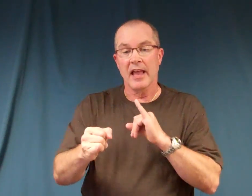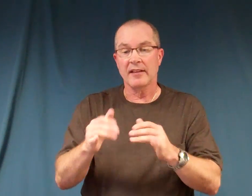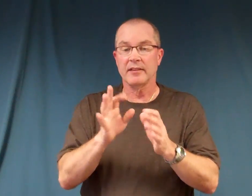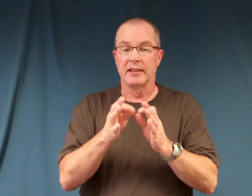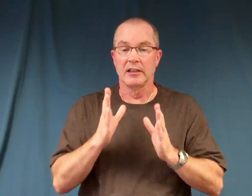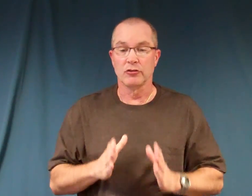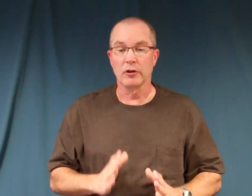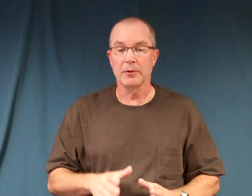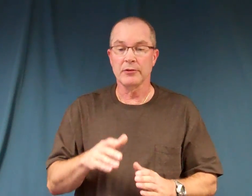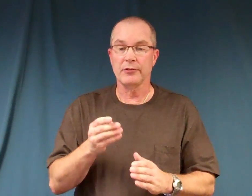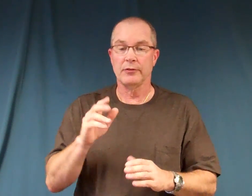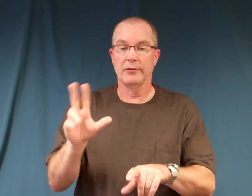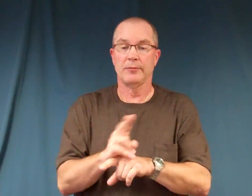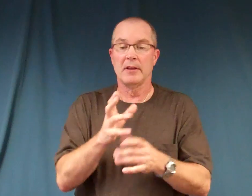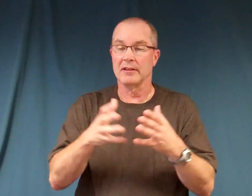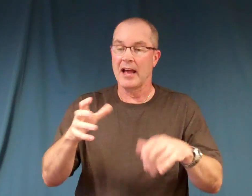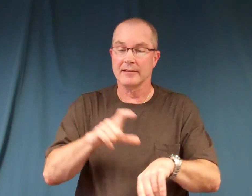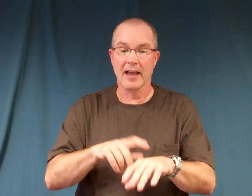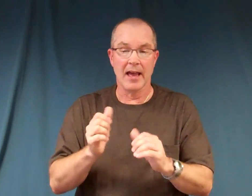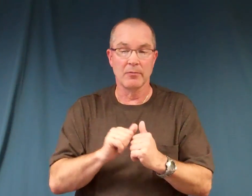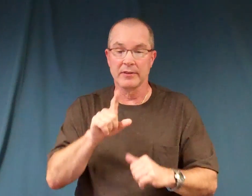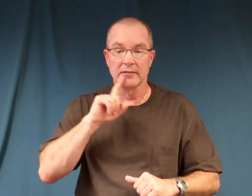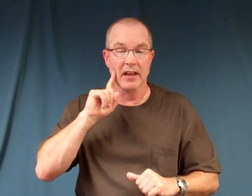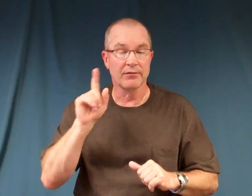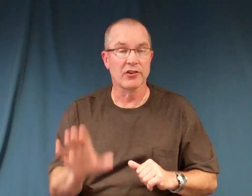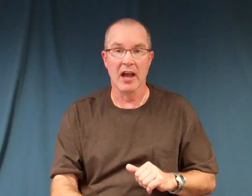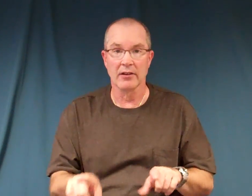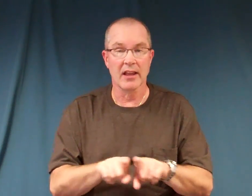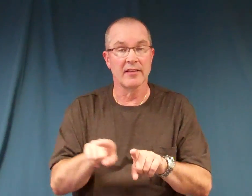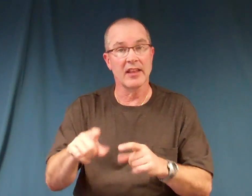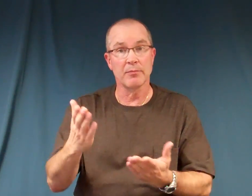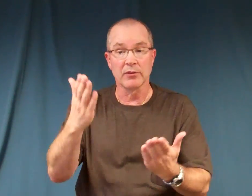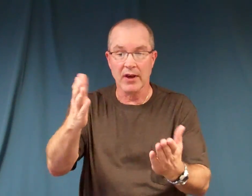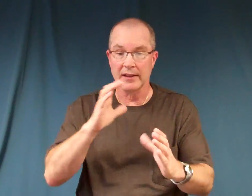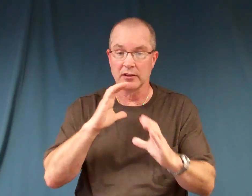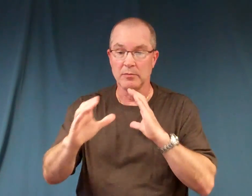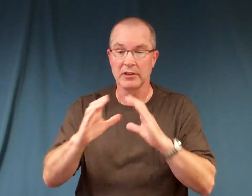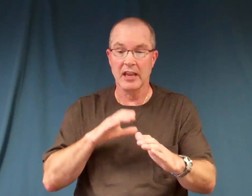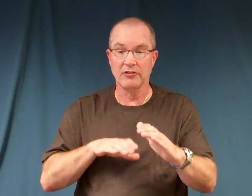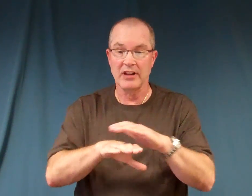Lastly, interpreters spend a lot of time with the Deaf child as they provide the communication